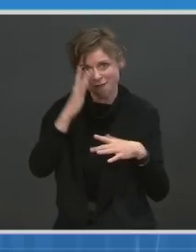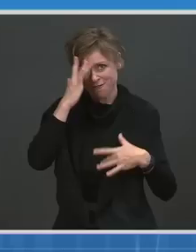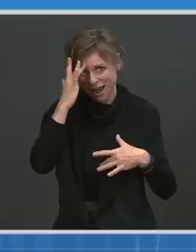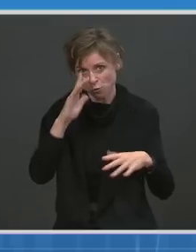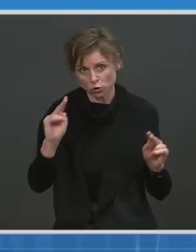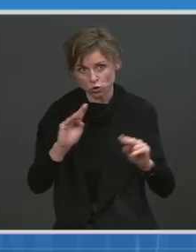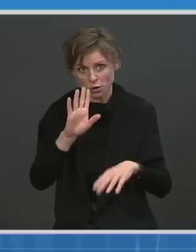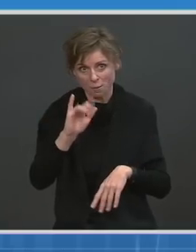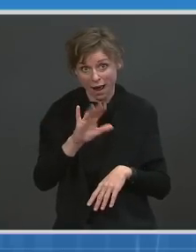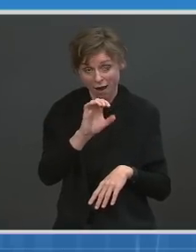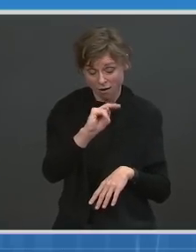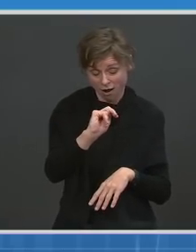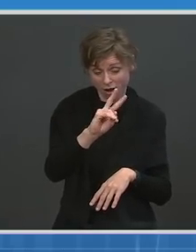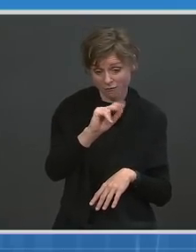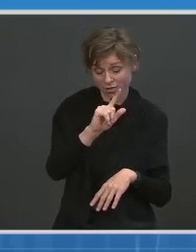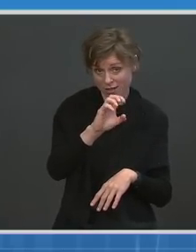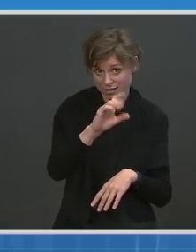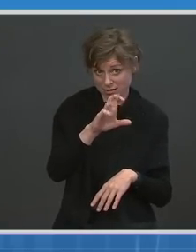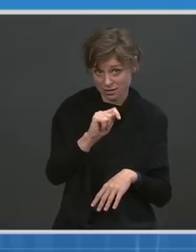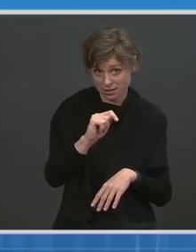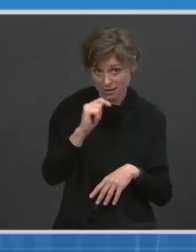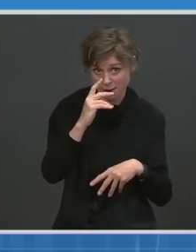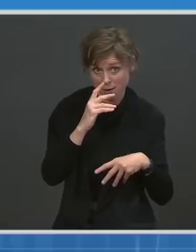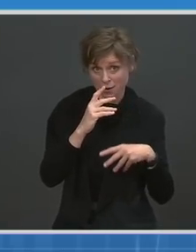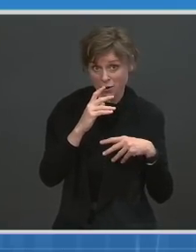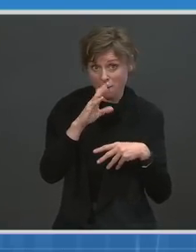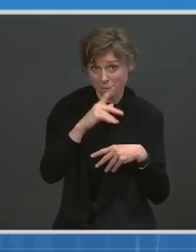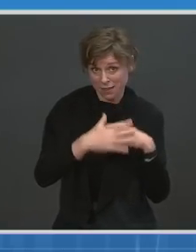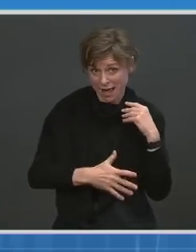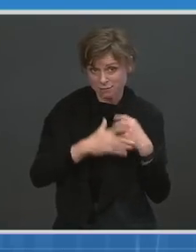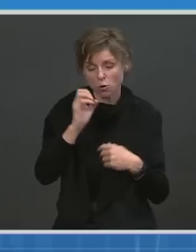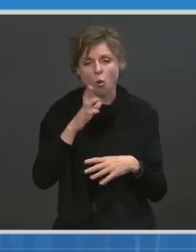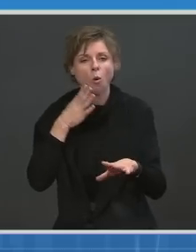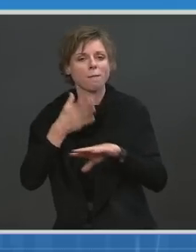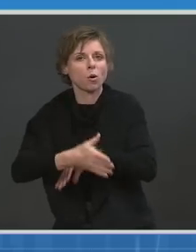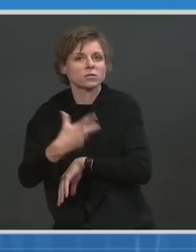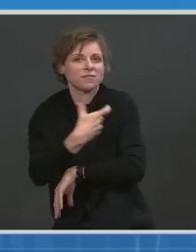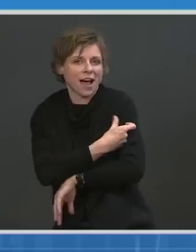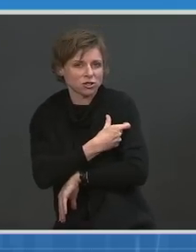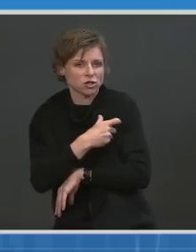or, importantly, by post-vaccination sera. Next slide.